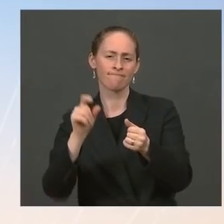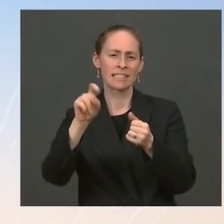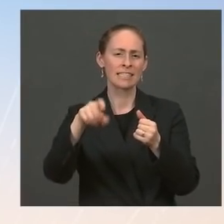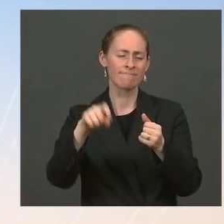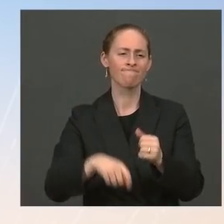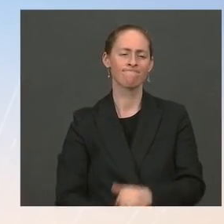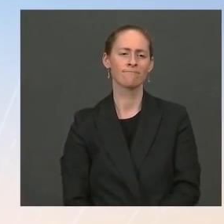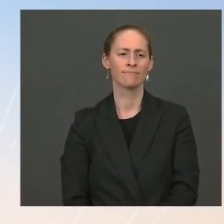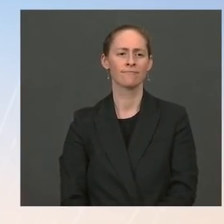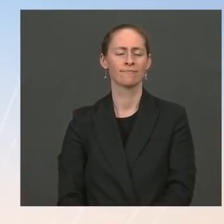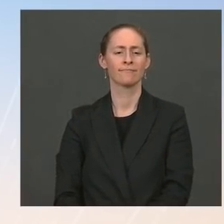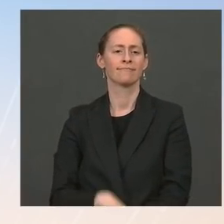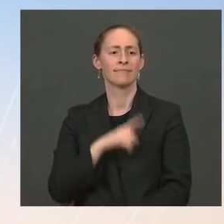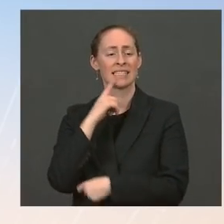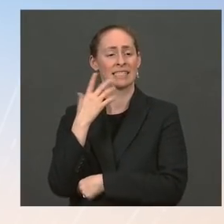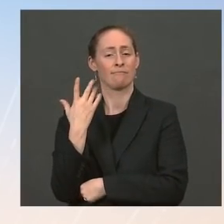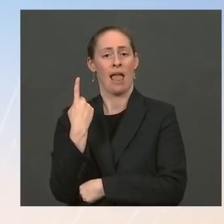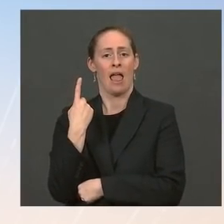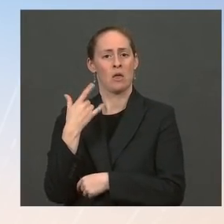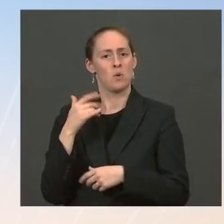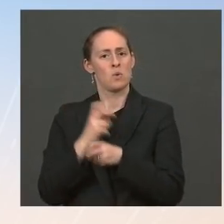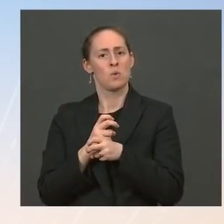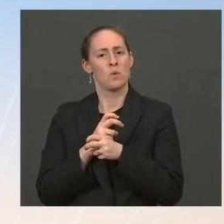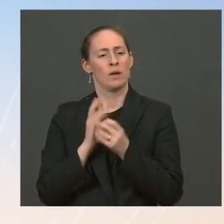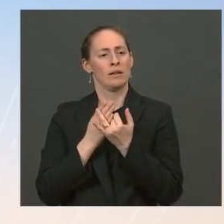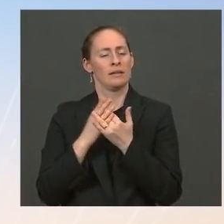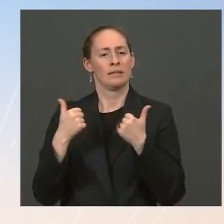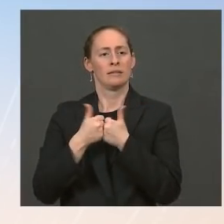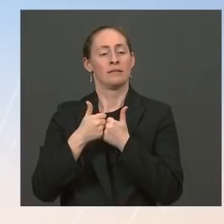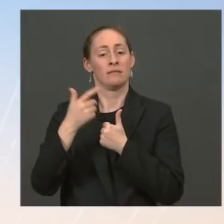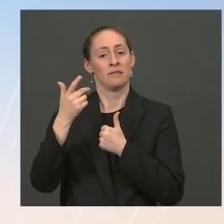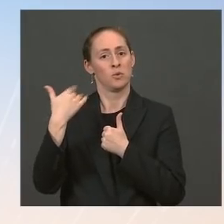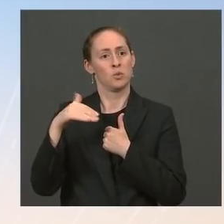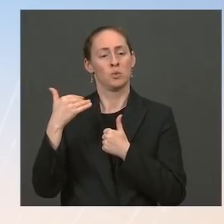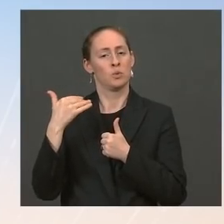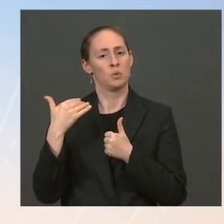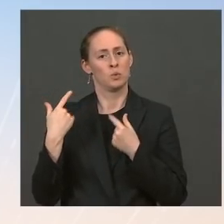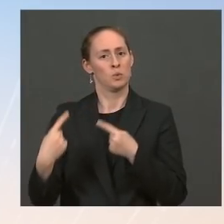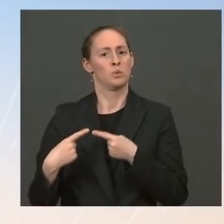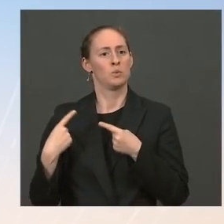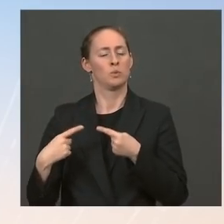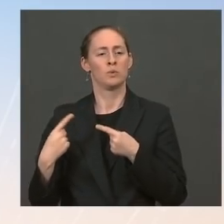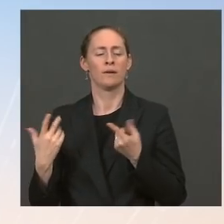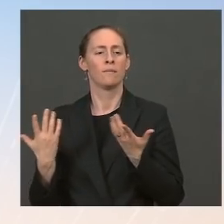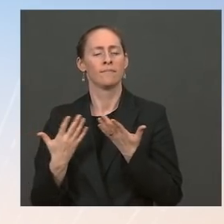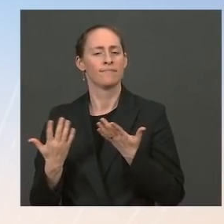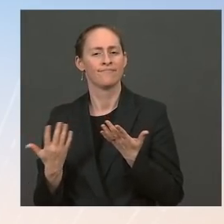that I don't think should be undervalued or underreported -- is the holds, is the insistence on lengthy processes